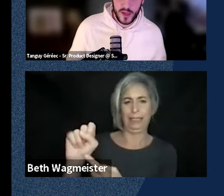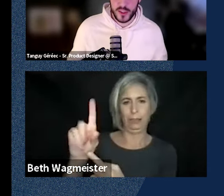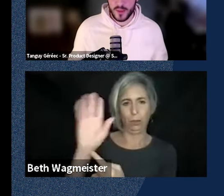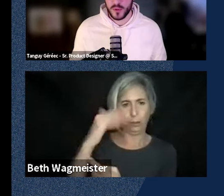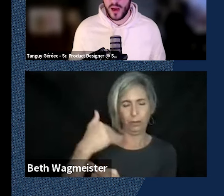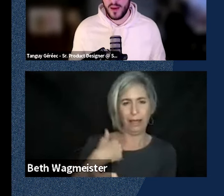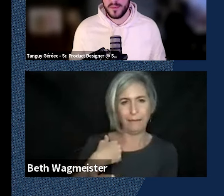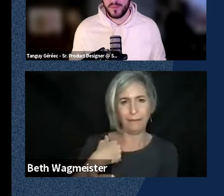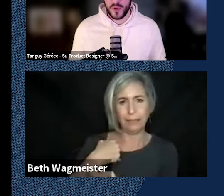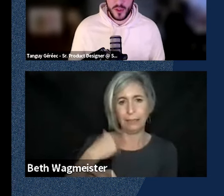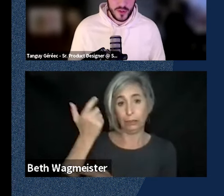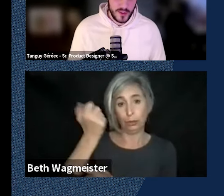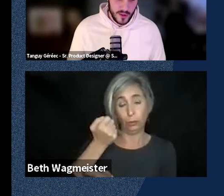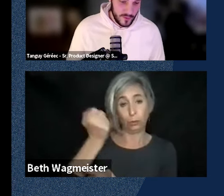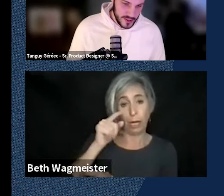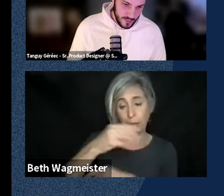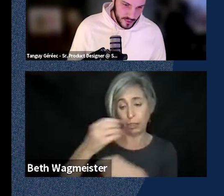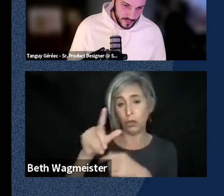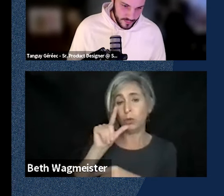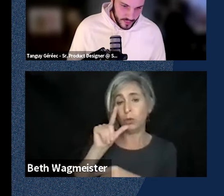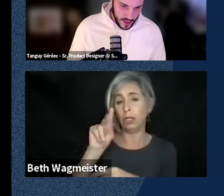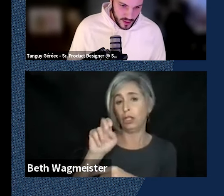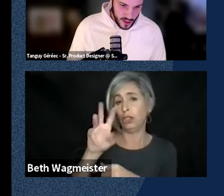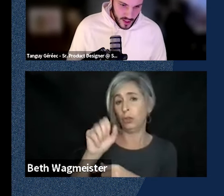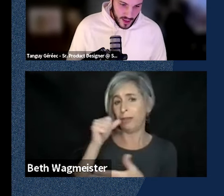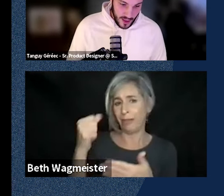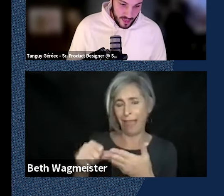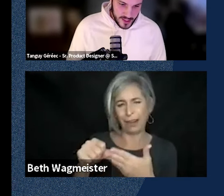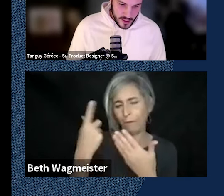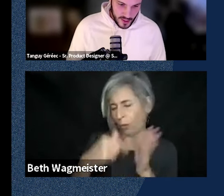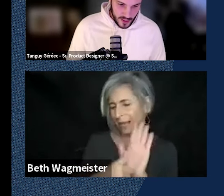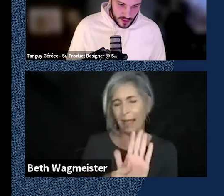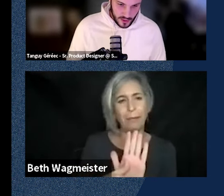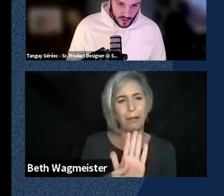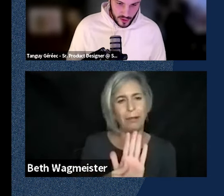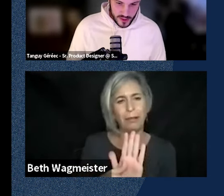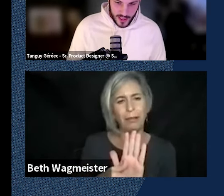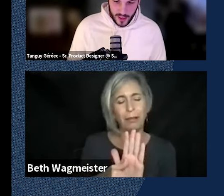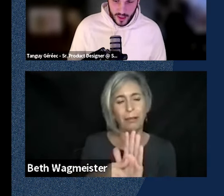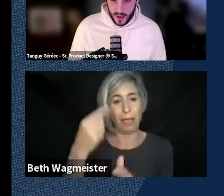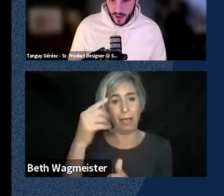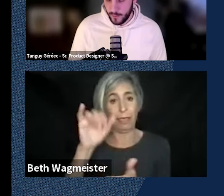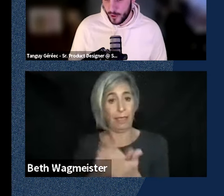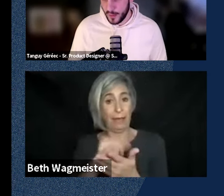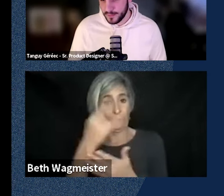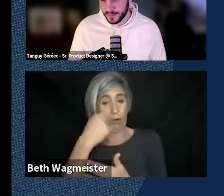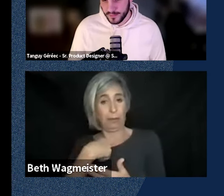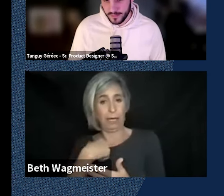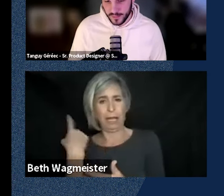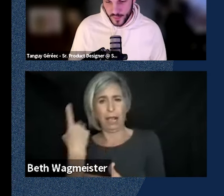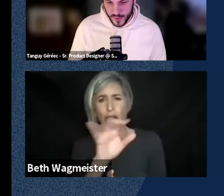to subscribe to a newsletter, for example. And that, to me looks like a form.